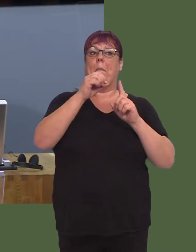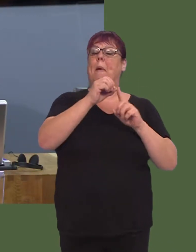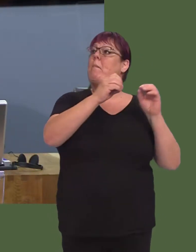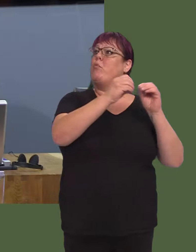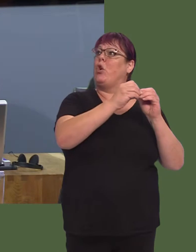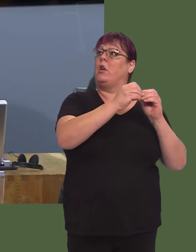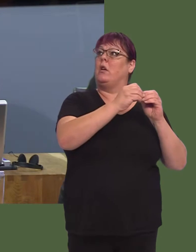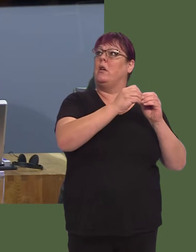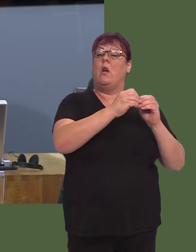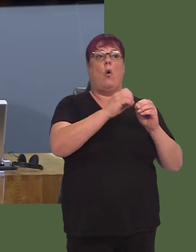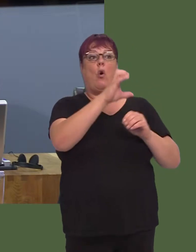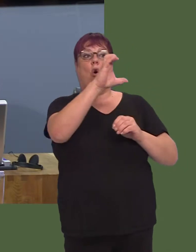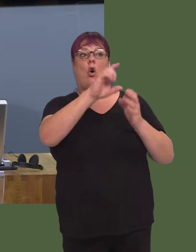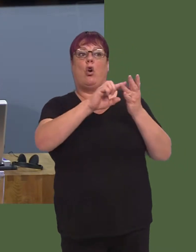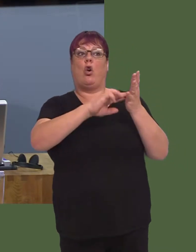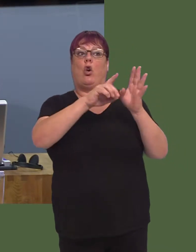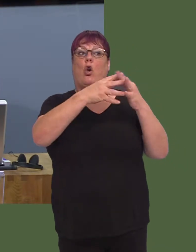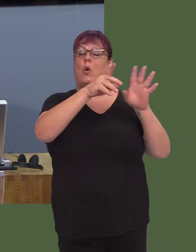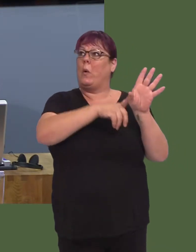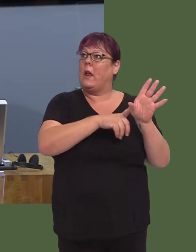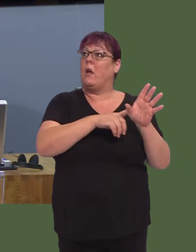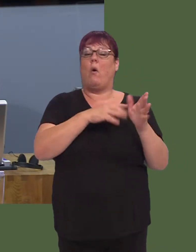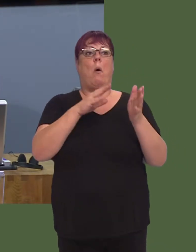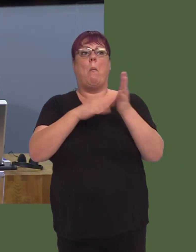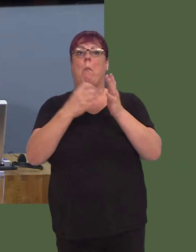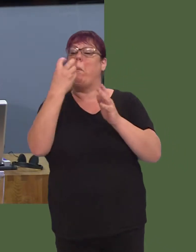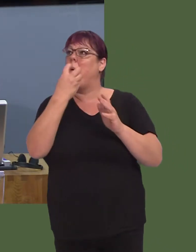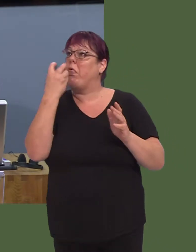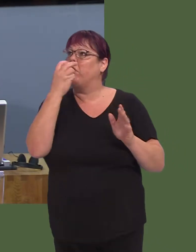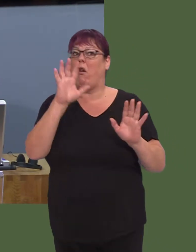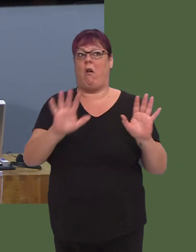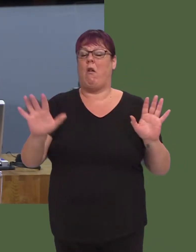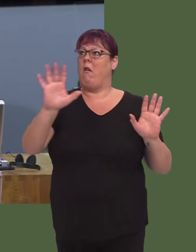Communities like Mynachalog-ddu in Pembrokeshire, Moelfre in Conwy and Newcastle in Monmouthshire